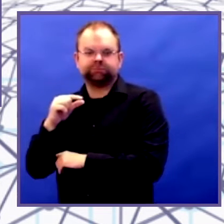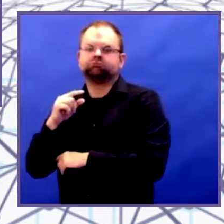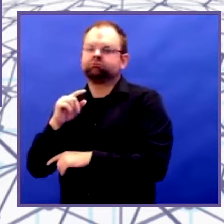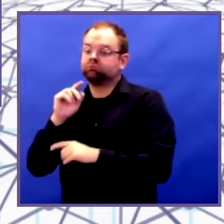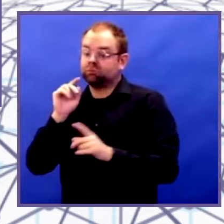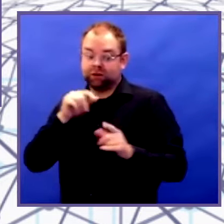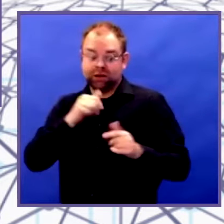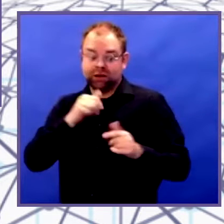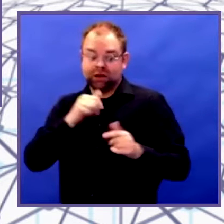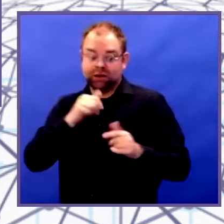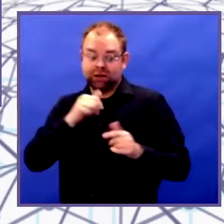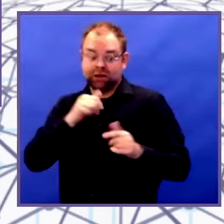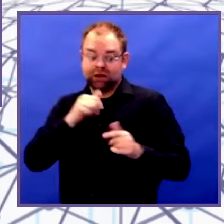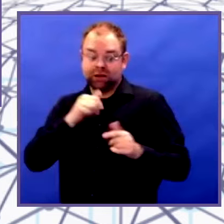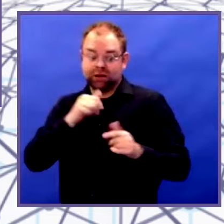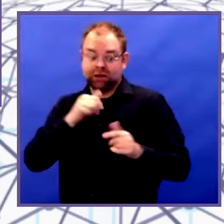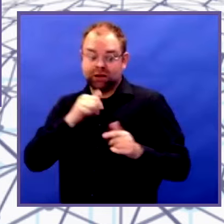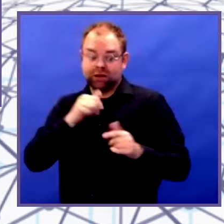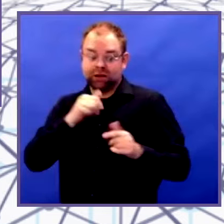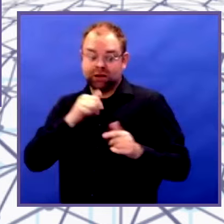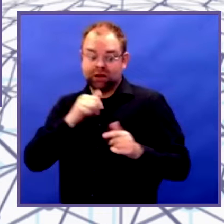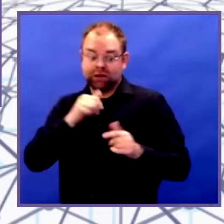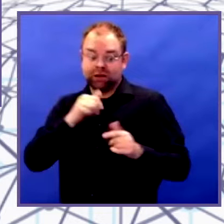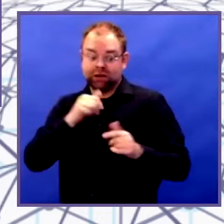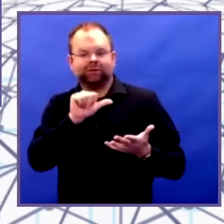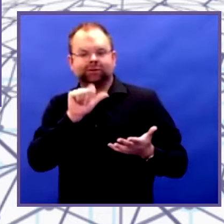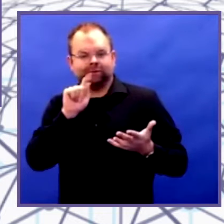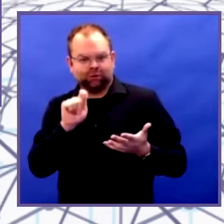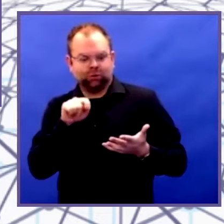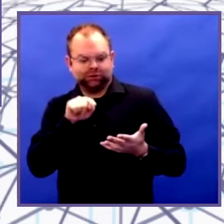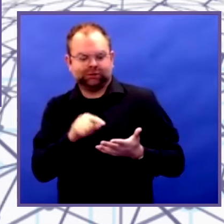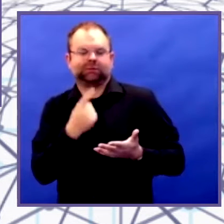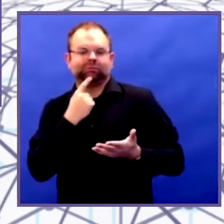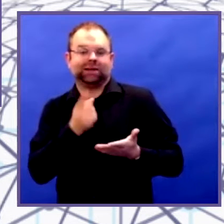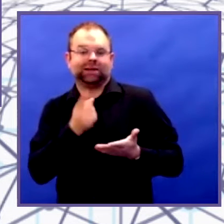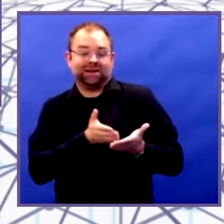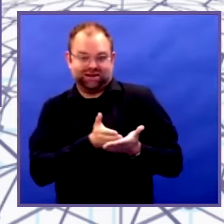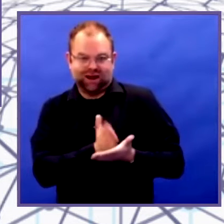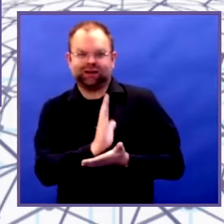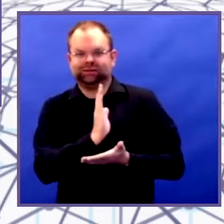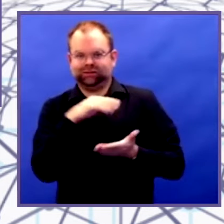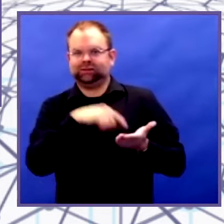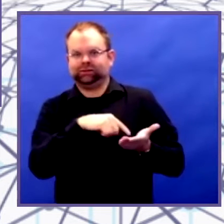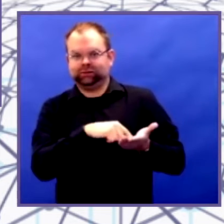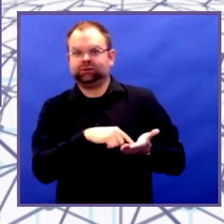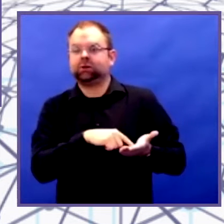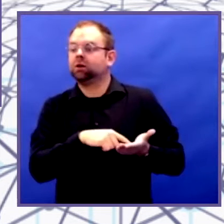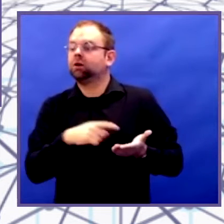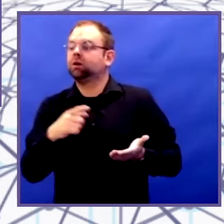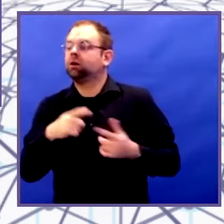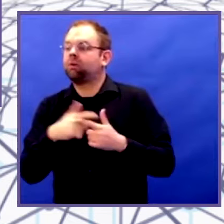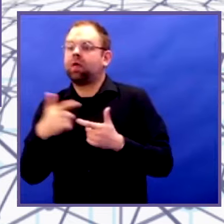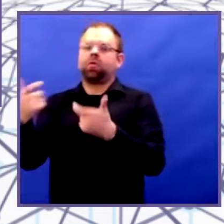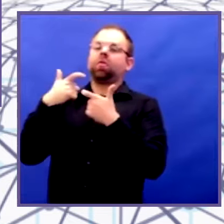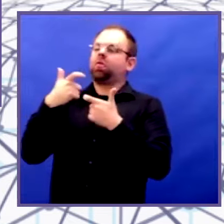And in 2018, countries from across the globe, high, middle and low income countries, endorsed